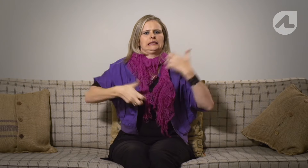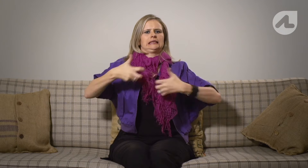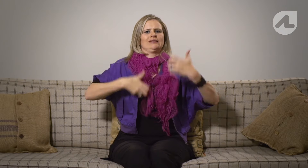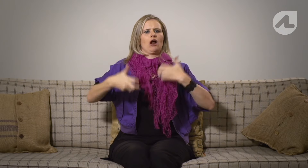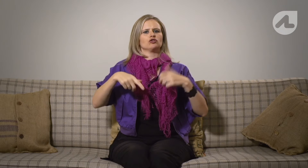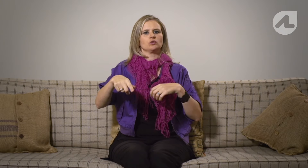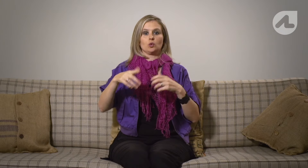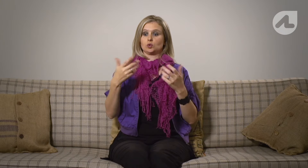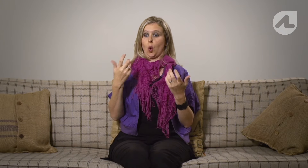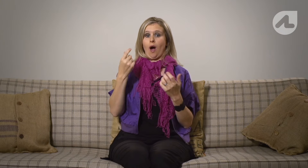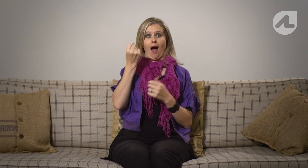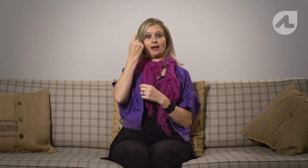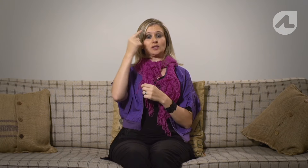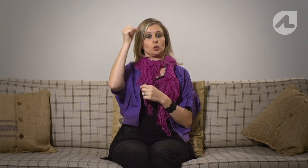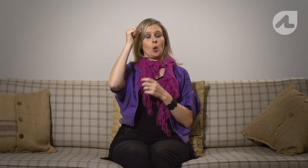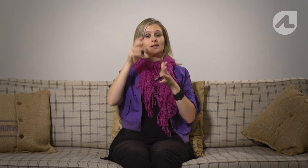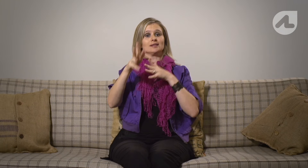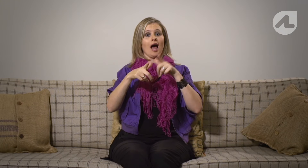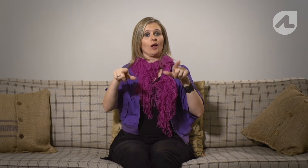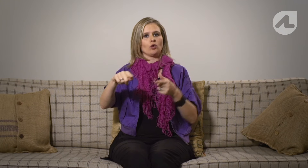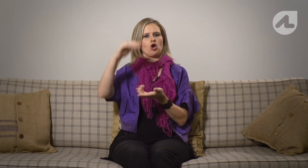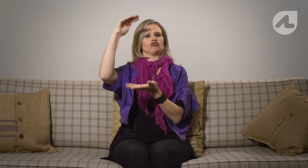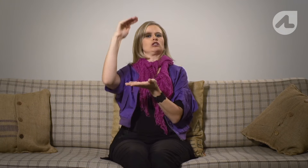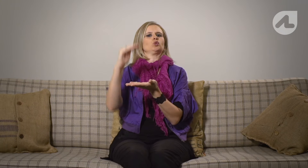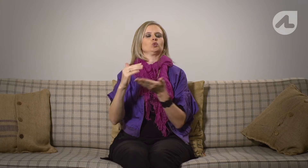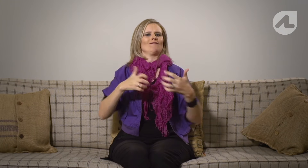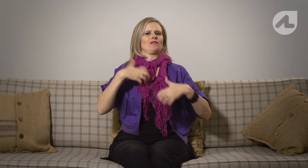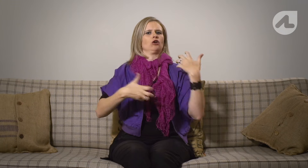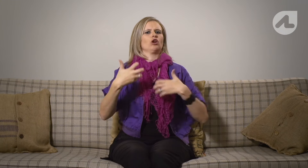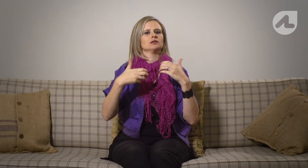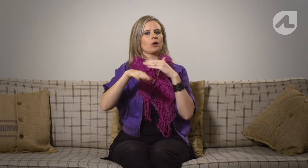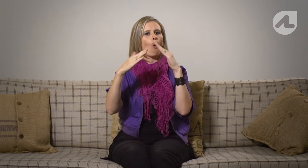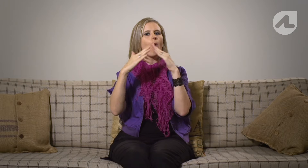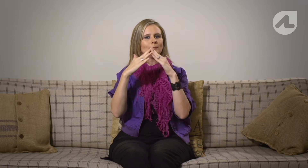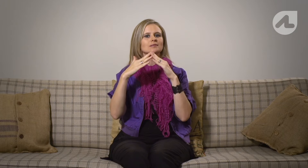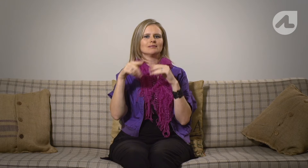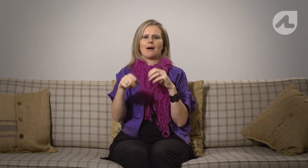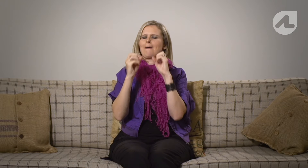And I think with sign language it really reduces the frustration in the house, I think it's amazing.